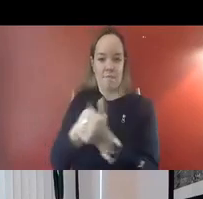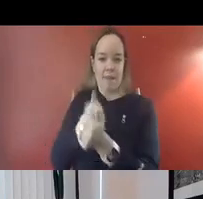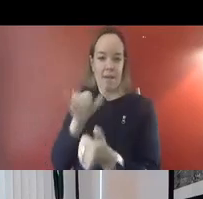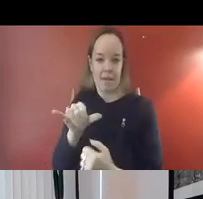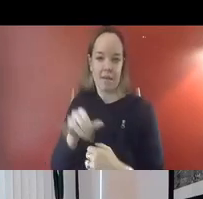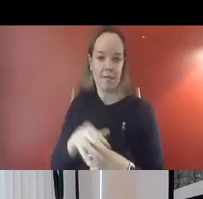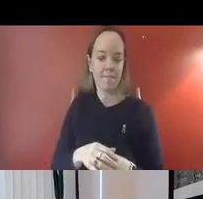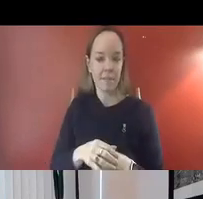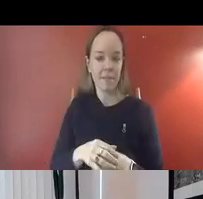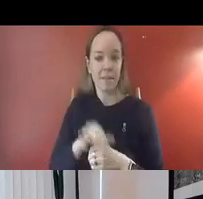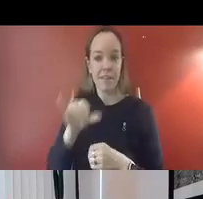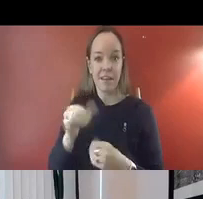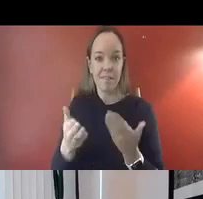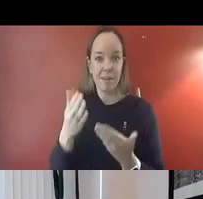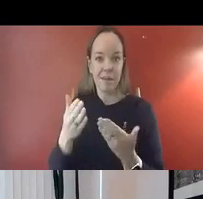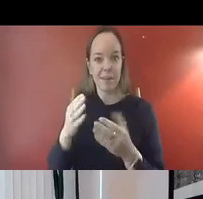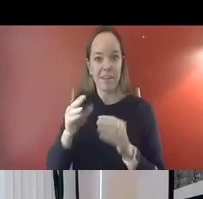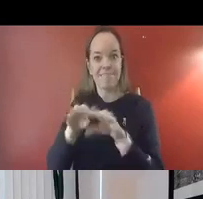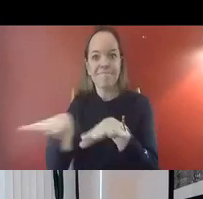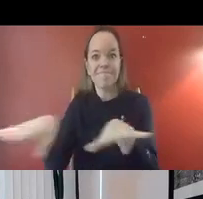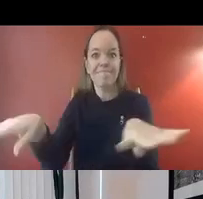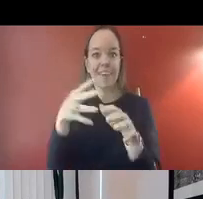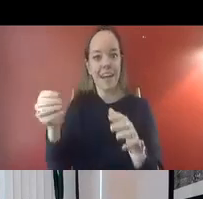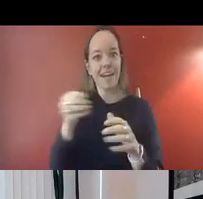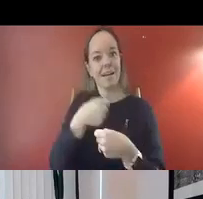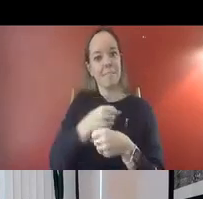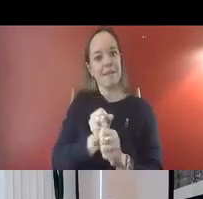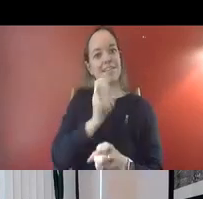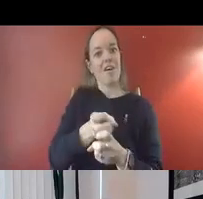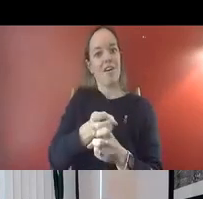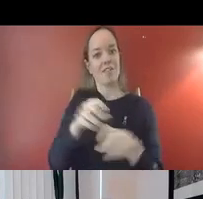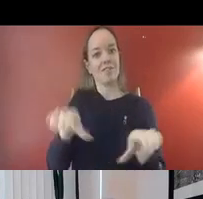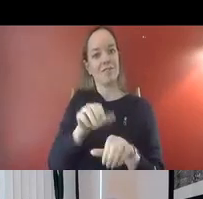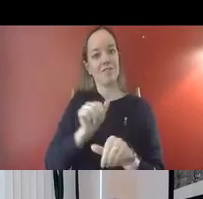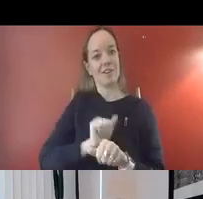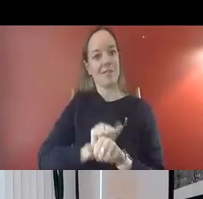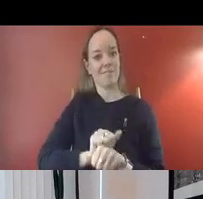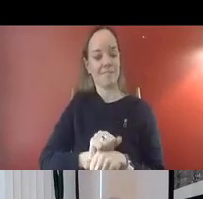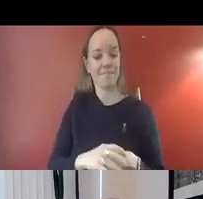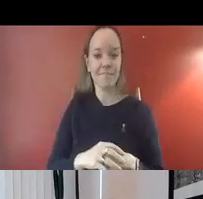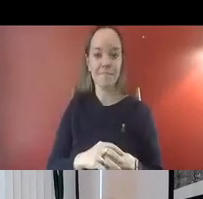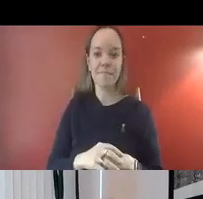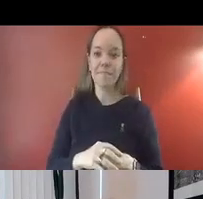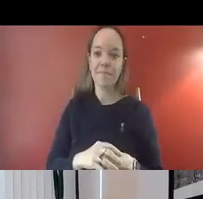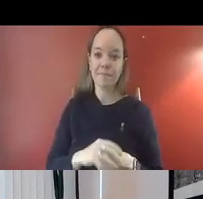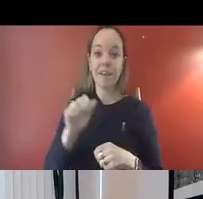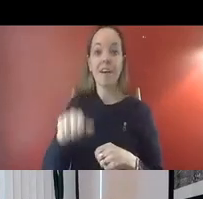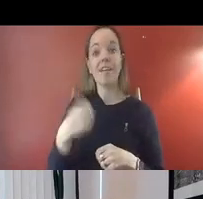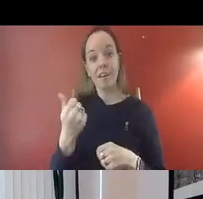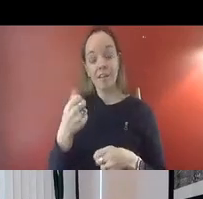for everyone to do what they need to do. be going around, it makes it difficult another term we're hearing a lot about for everyone to do what they need to do. is moral distress. So this is when we're another term we're hearing a lot about